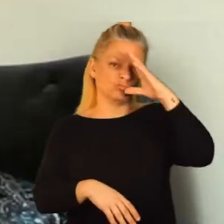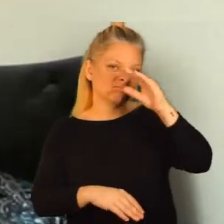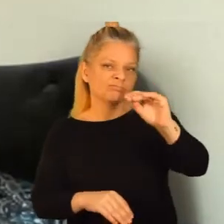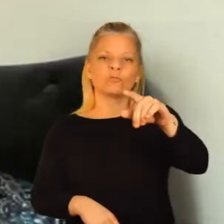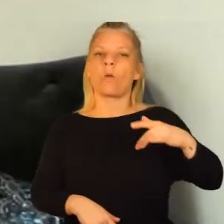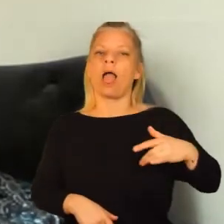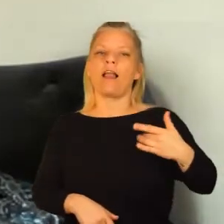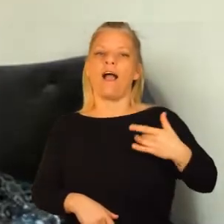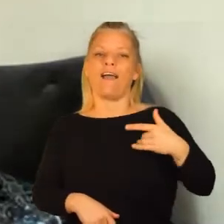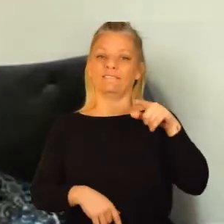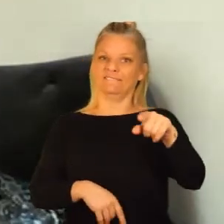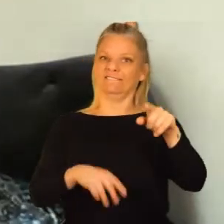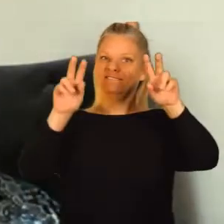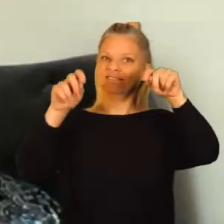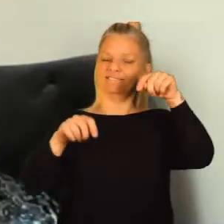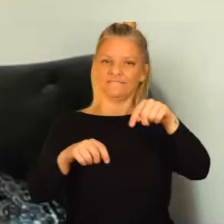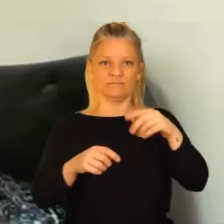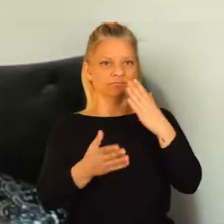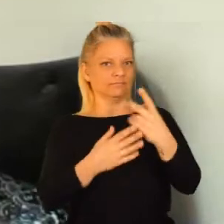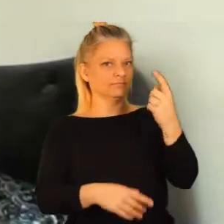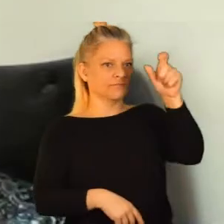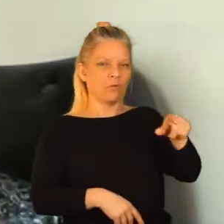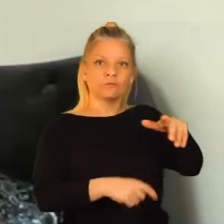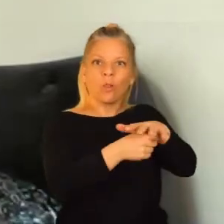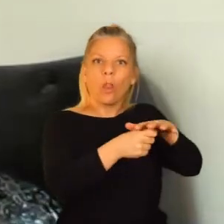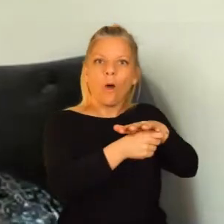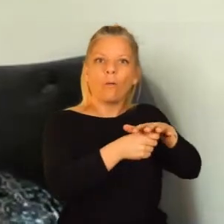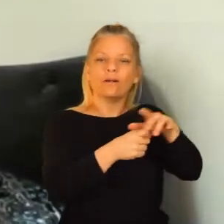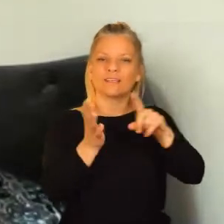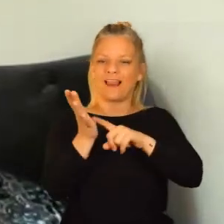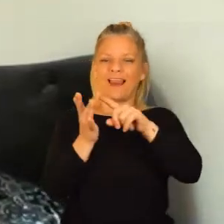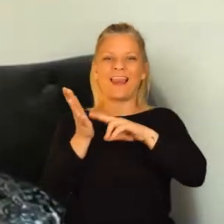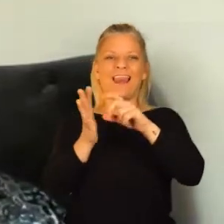um and not really talked about my own that much. And then I was reading this book um about someone